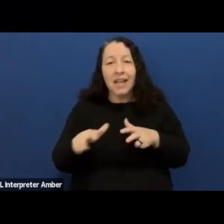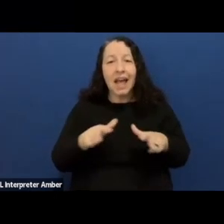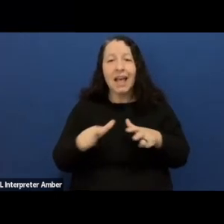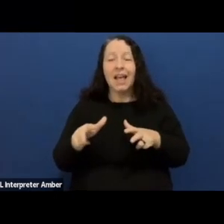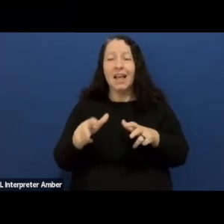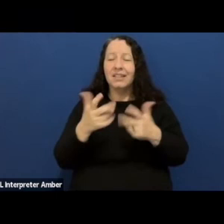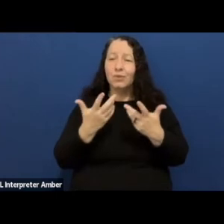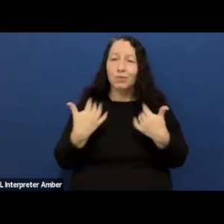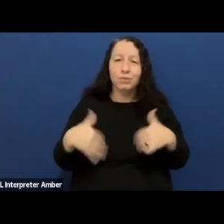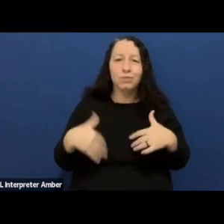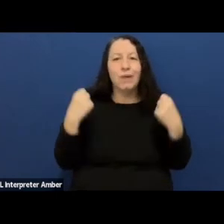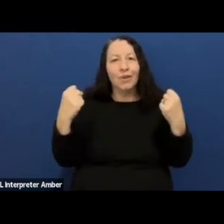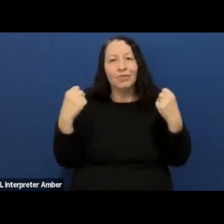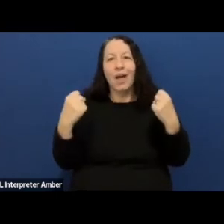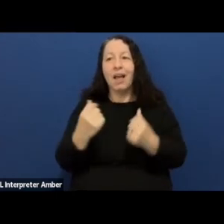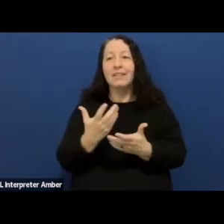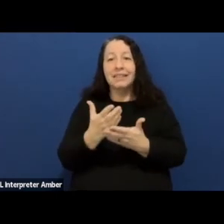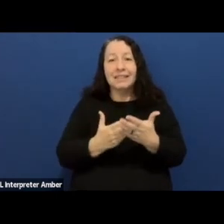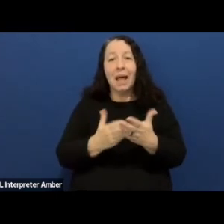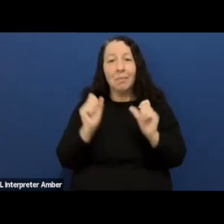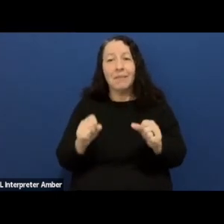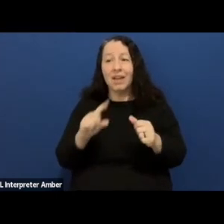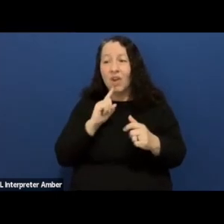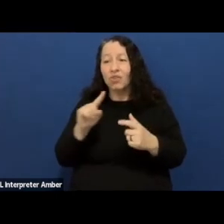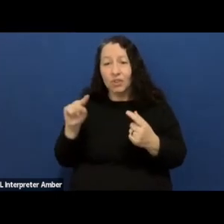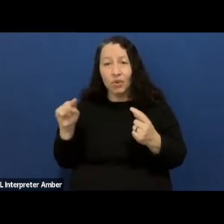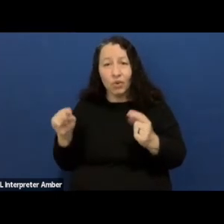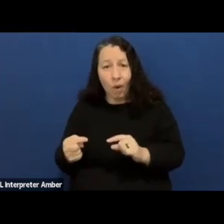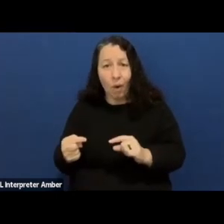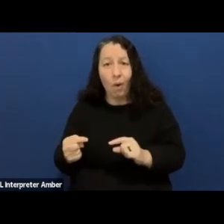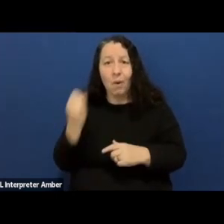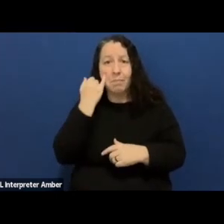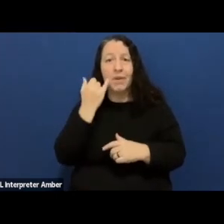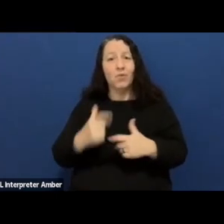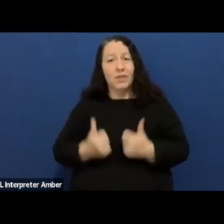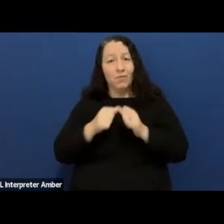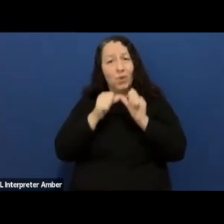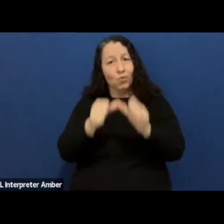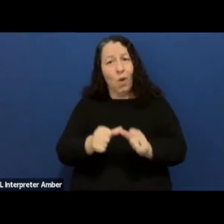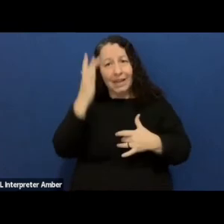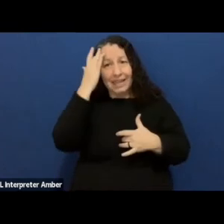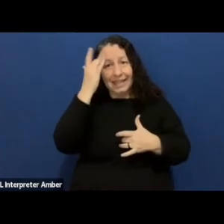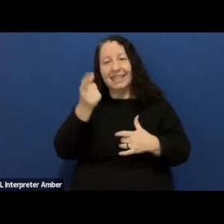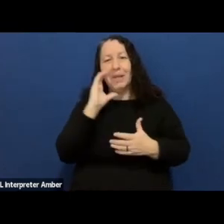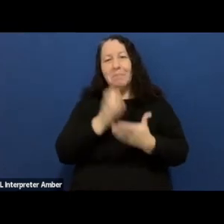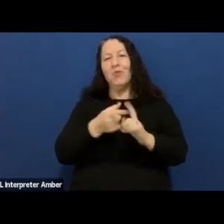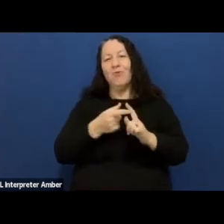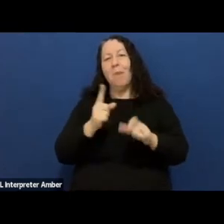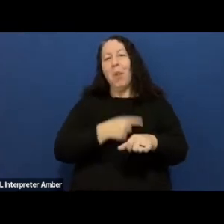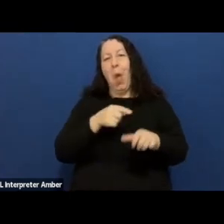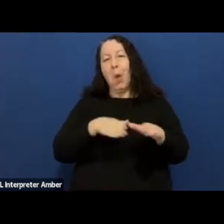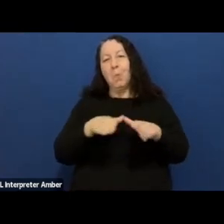beyond walking; exertion itself can do harm for some people living with chronic illness.